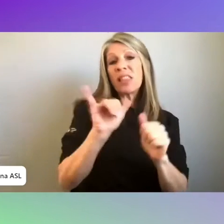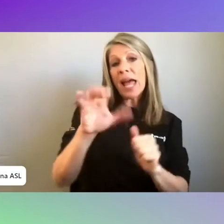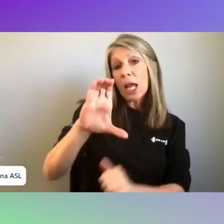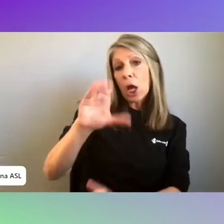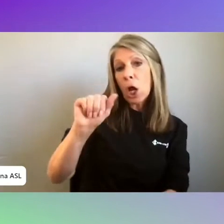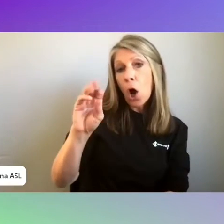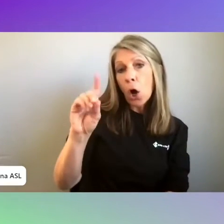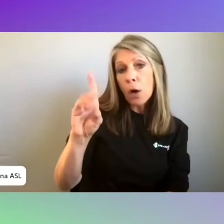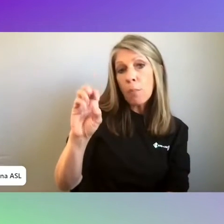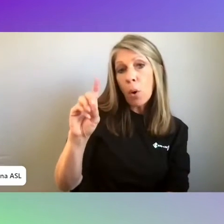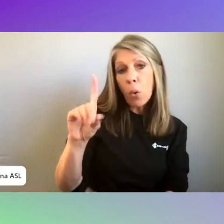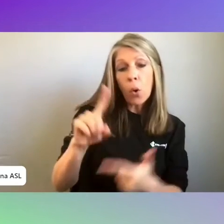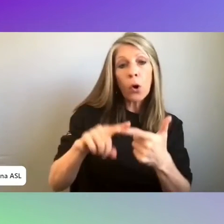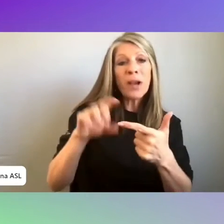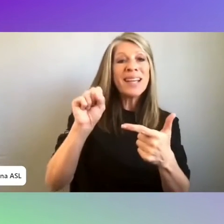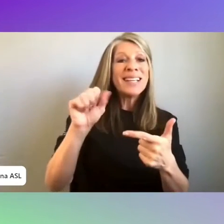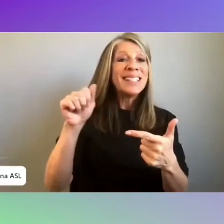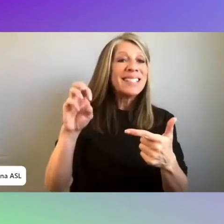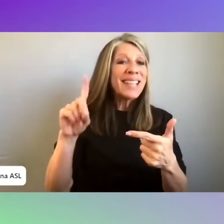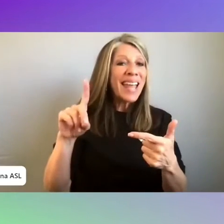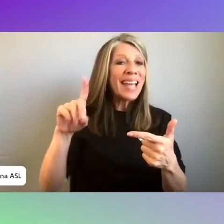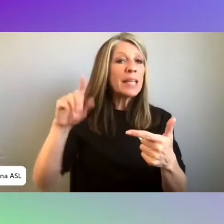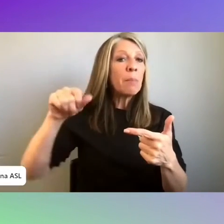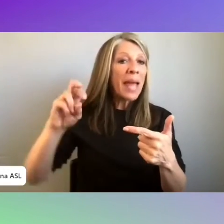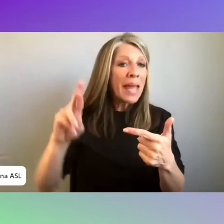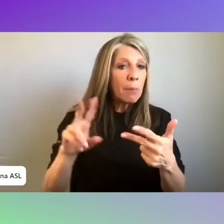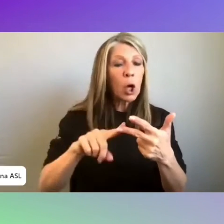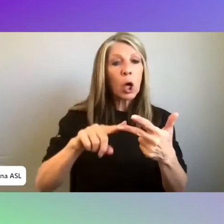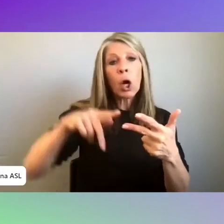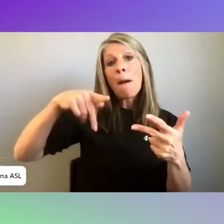graphic made with a different process where you can make a collage with materials such as